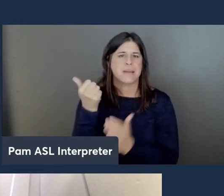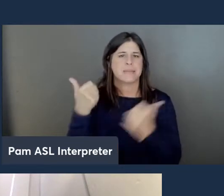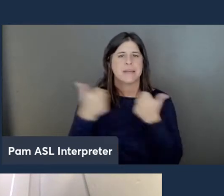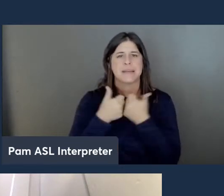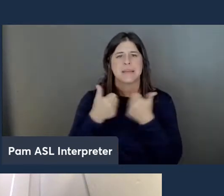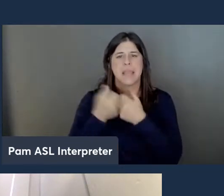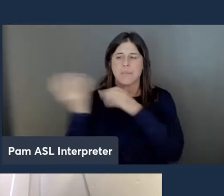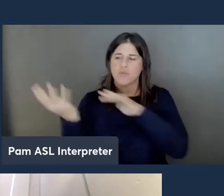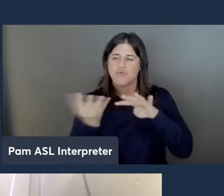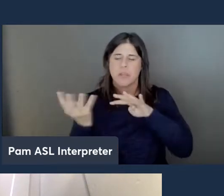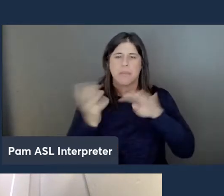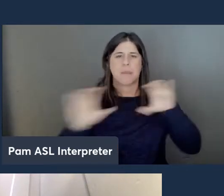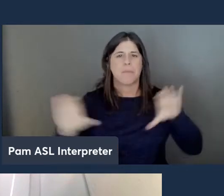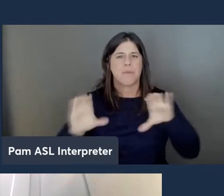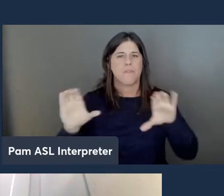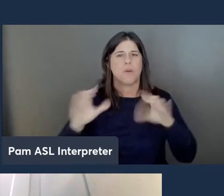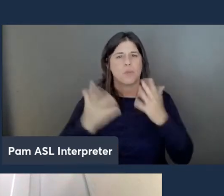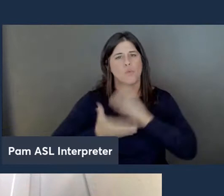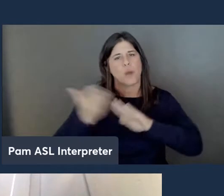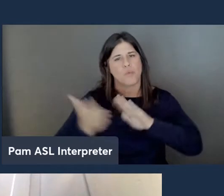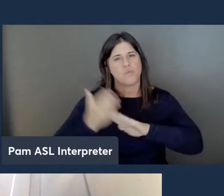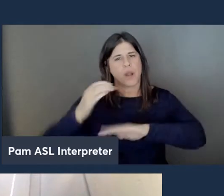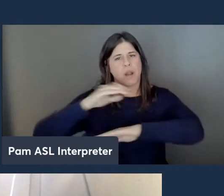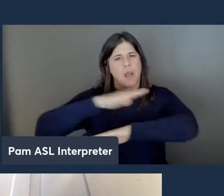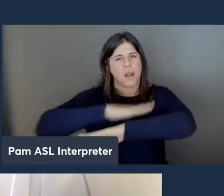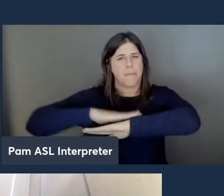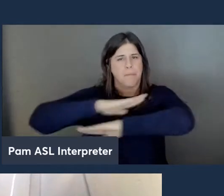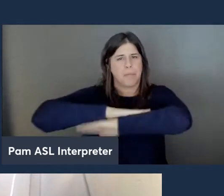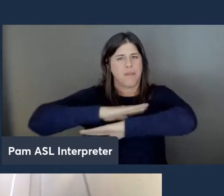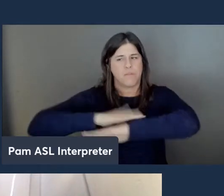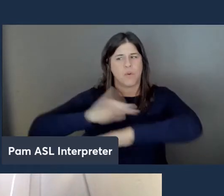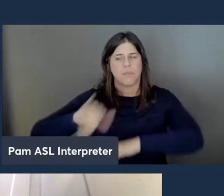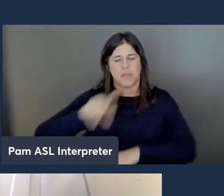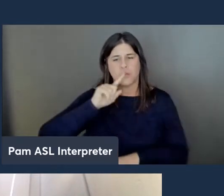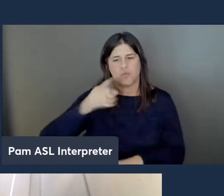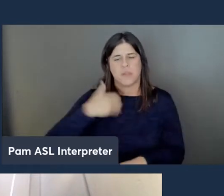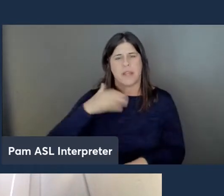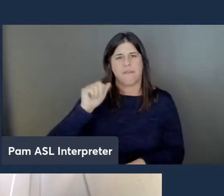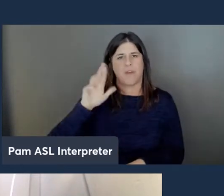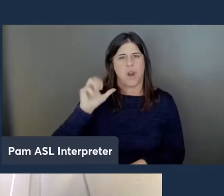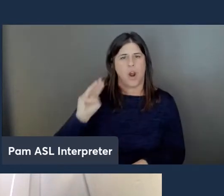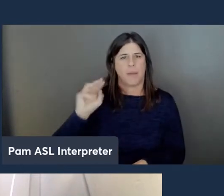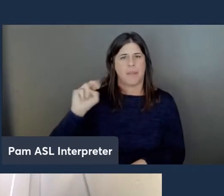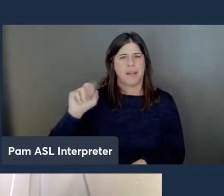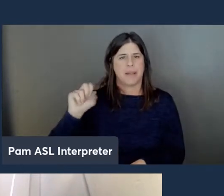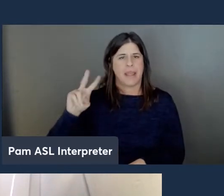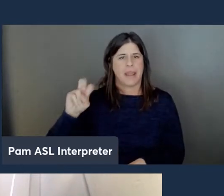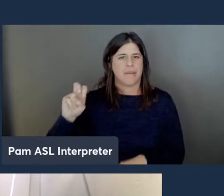you want to run on a platform where you have ARM native operations running.